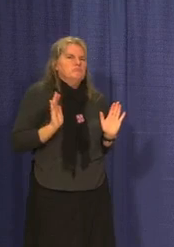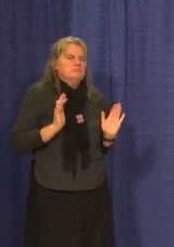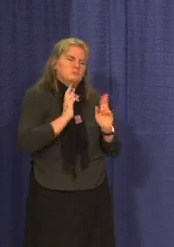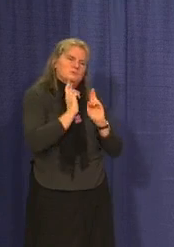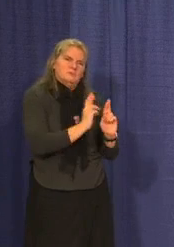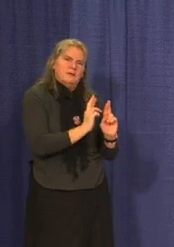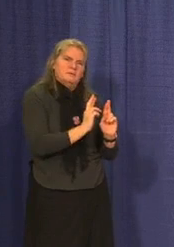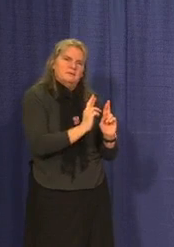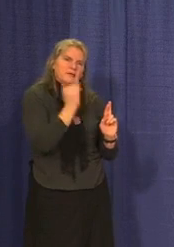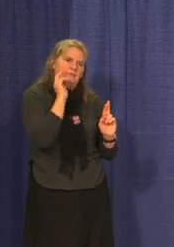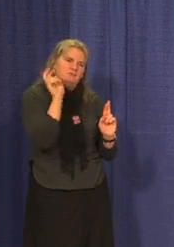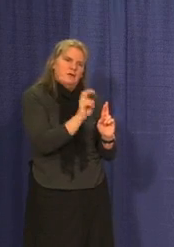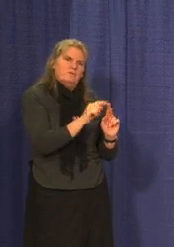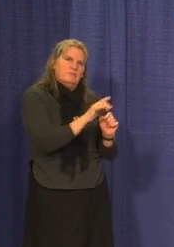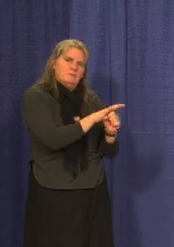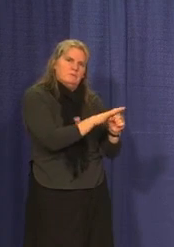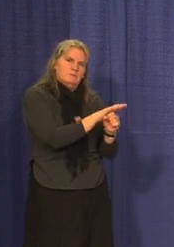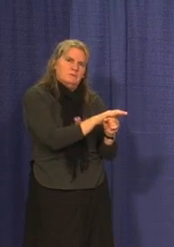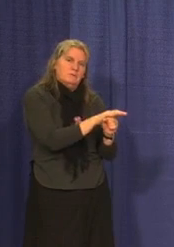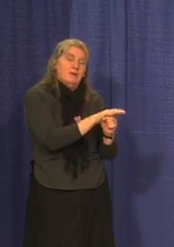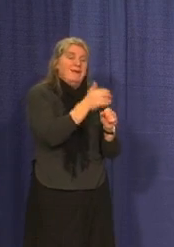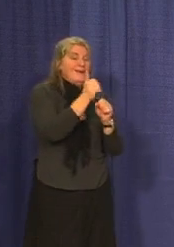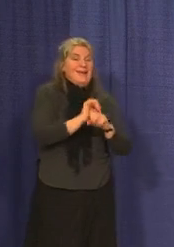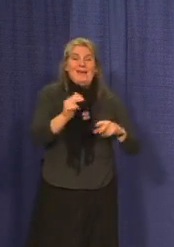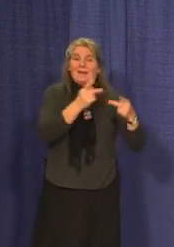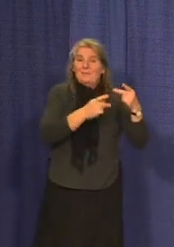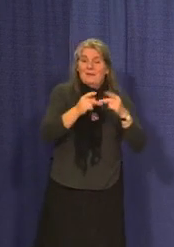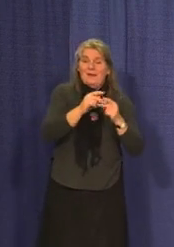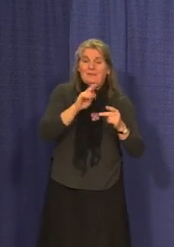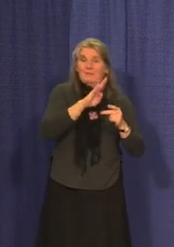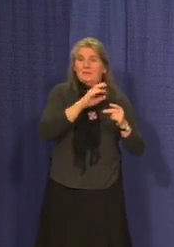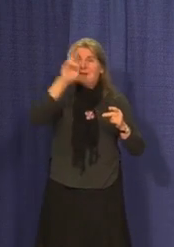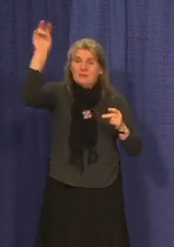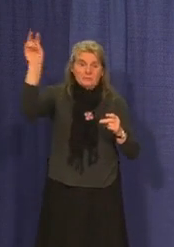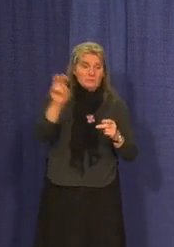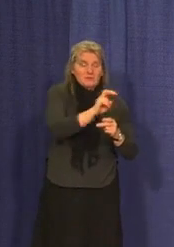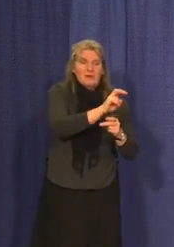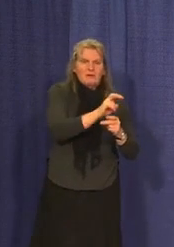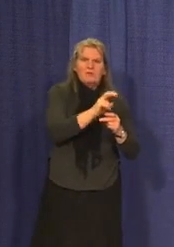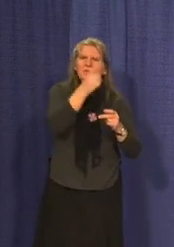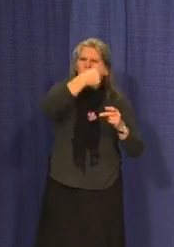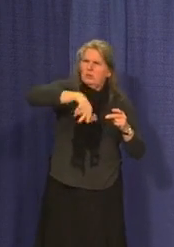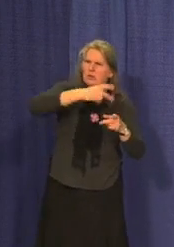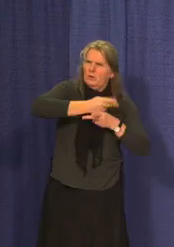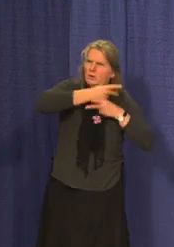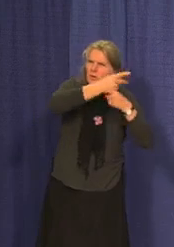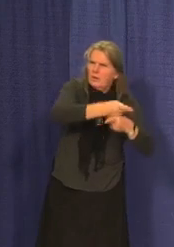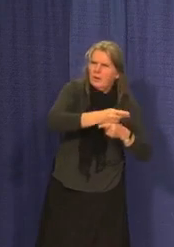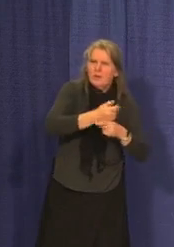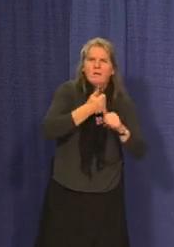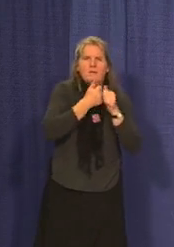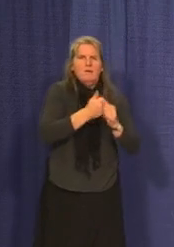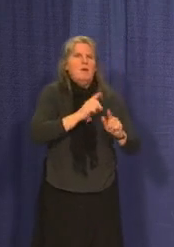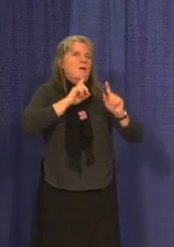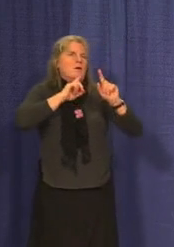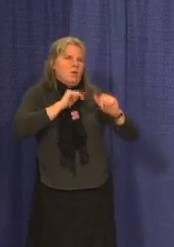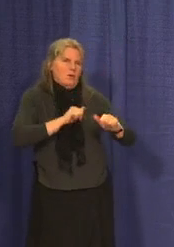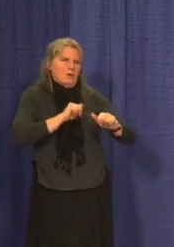only. Before you travel anywhere in BC, you need to take the proper precautions and make sure you're